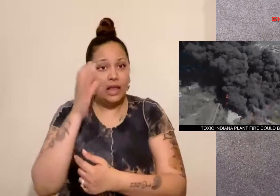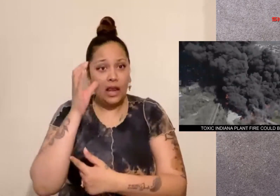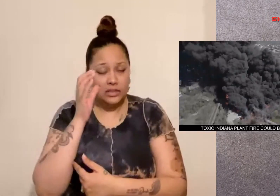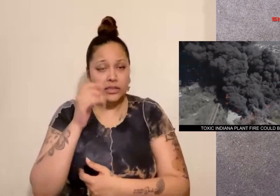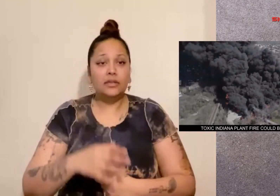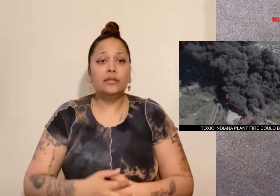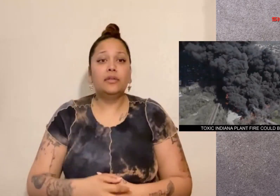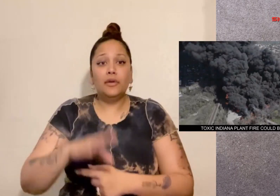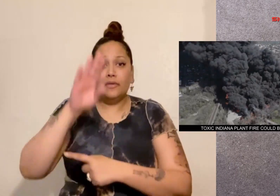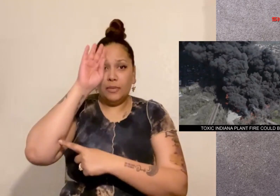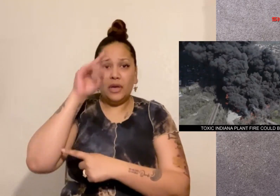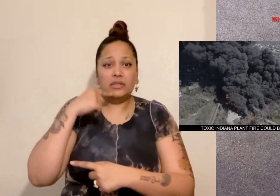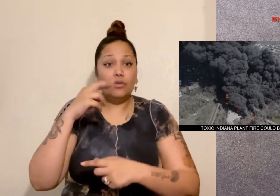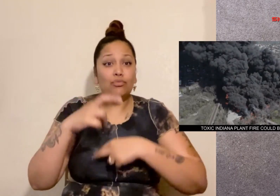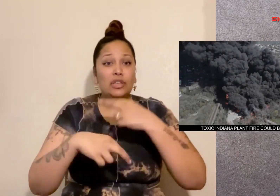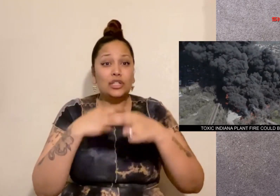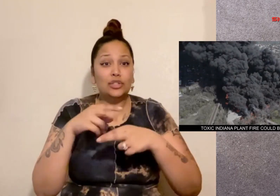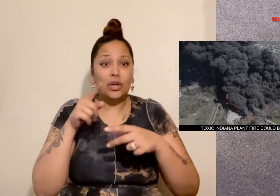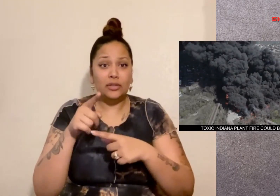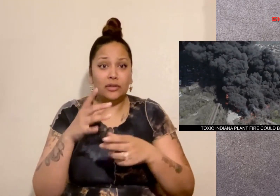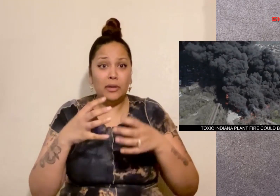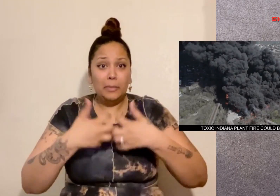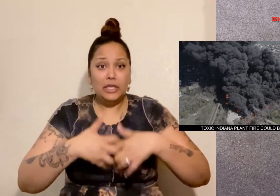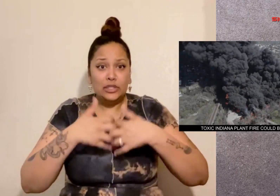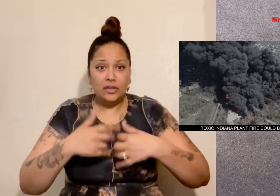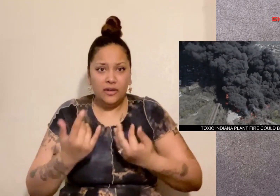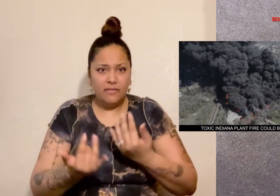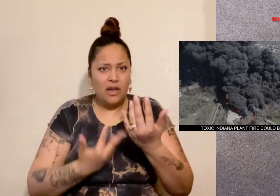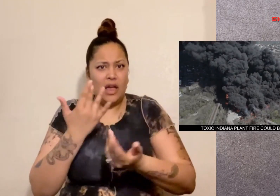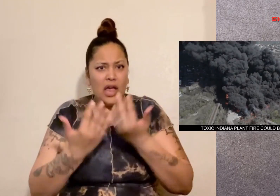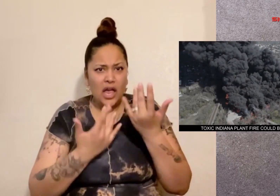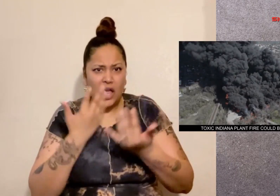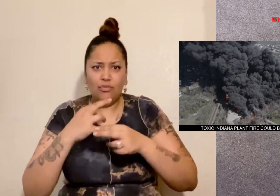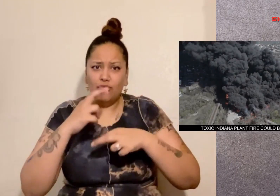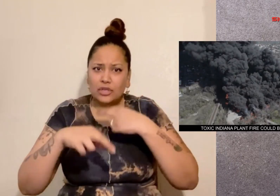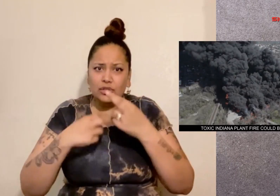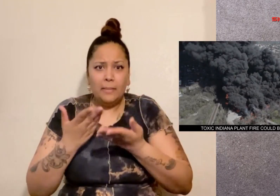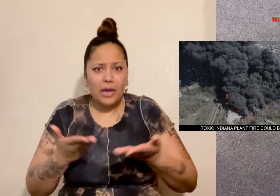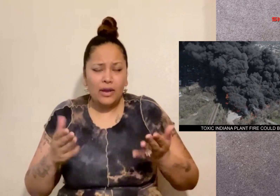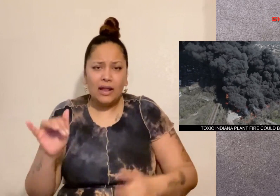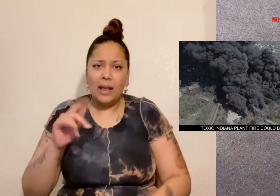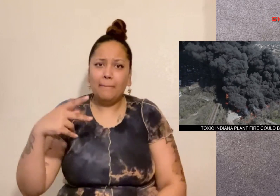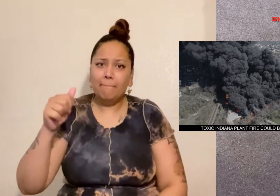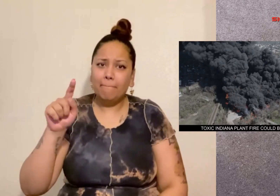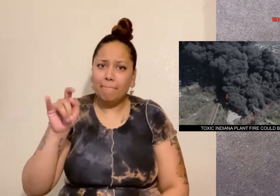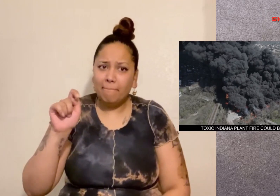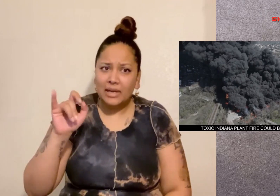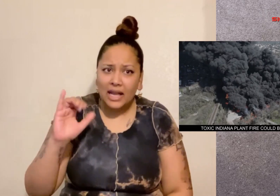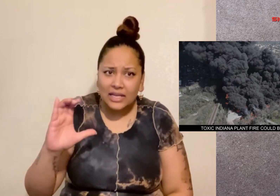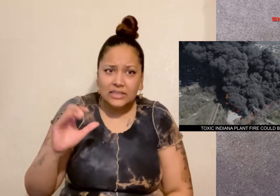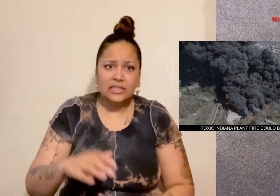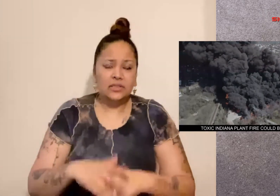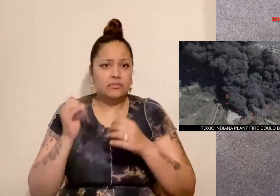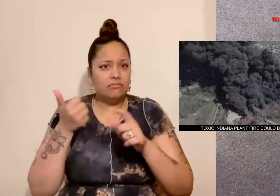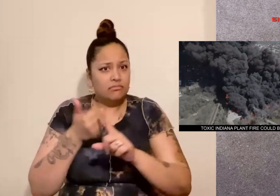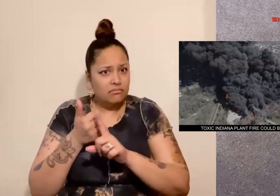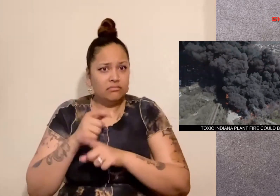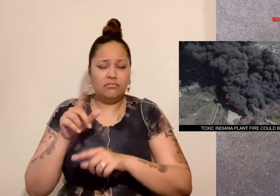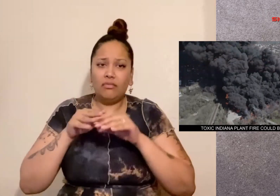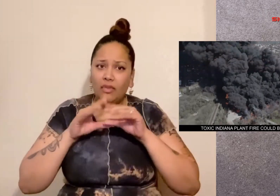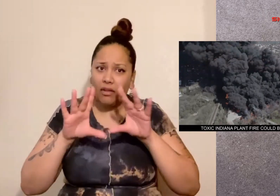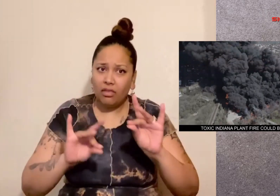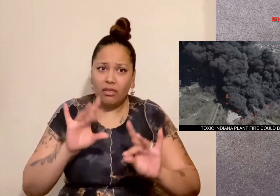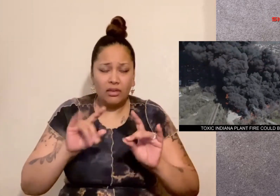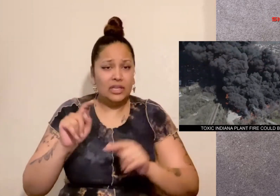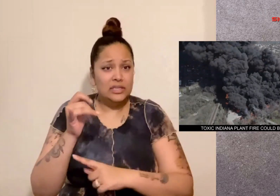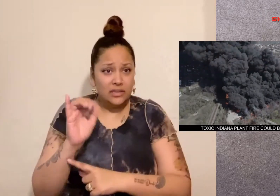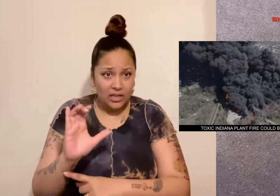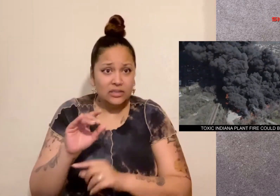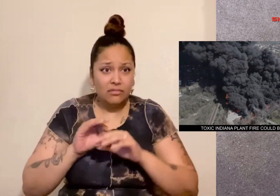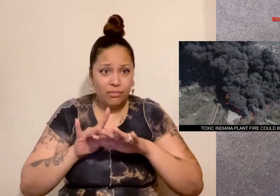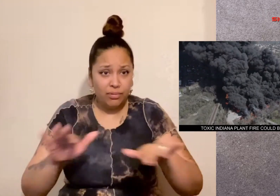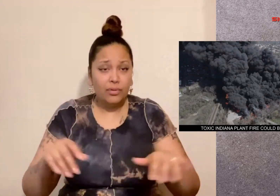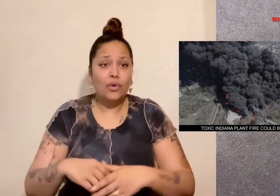listen up fire marshals say the recycling plant fire there is burning recycling materials